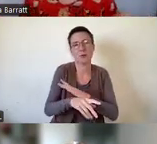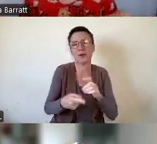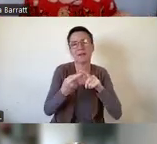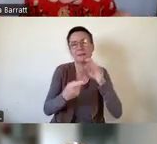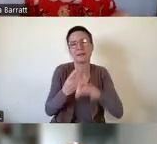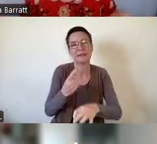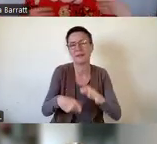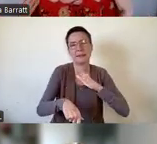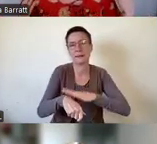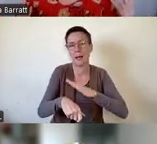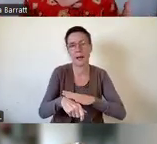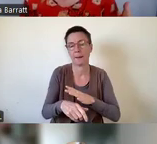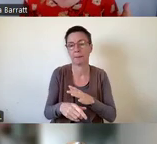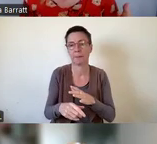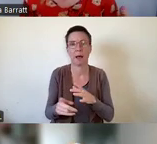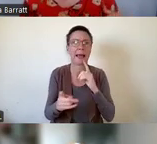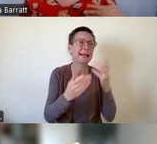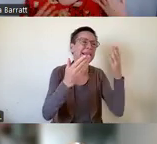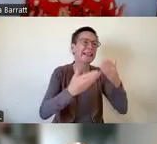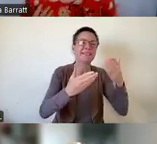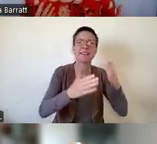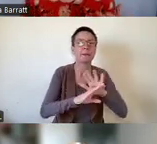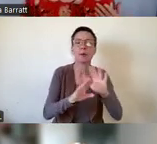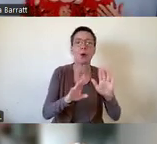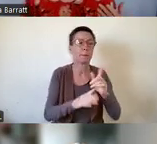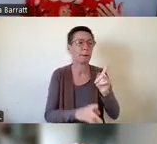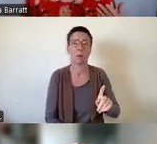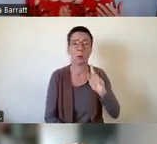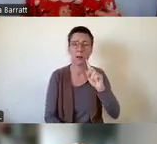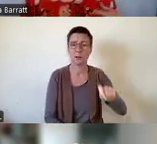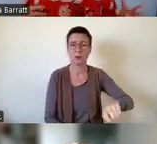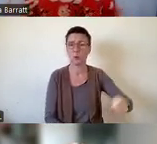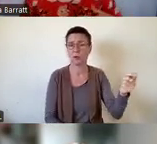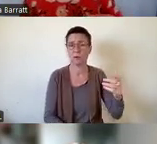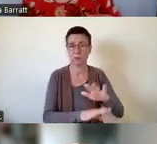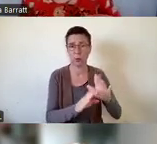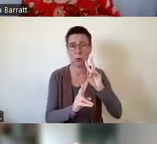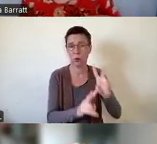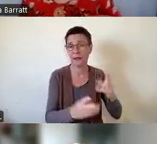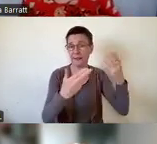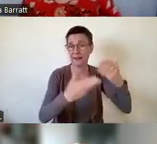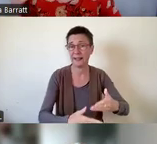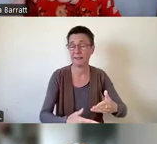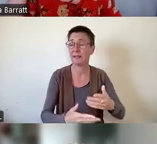I wouldn't go for posting in the evening because a lot of people don't use it in the evening. A lot of people don't post on weekends.